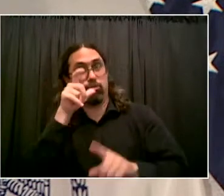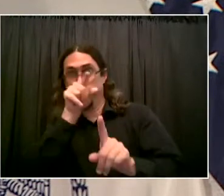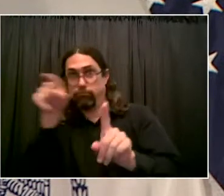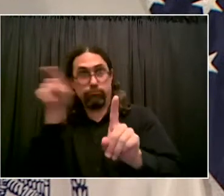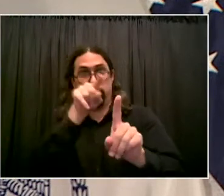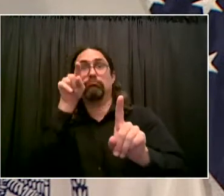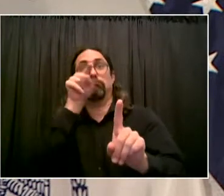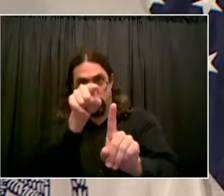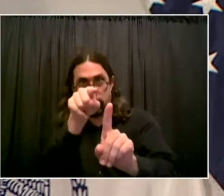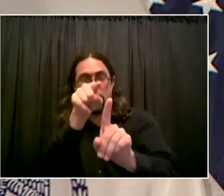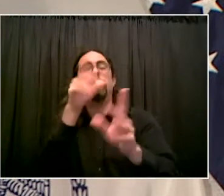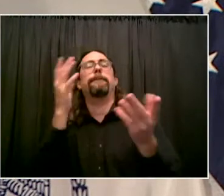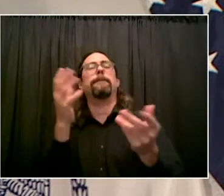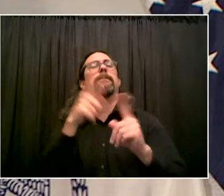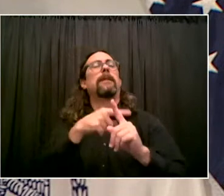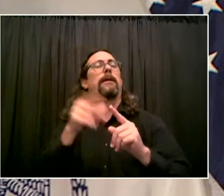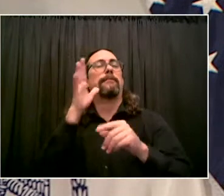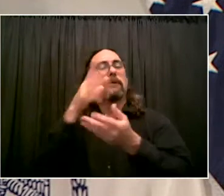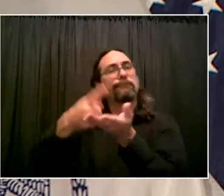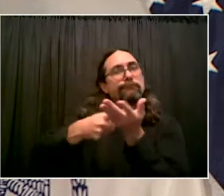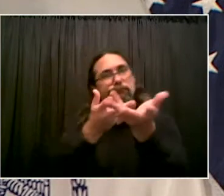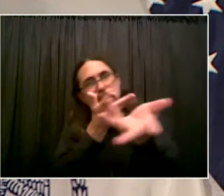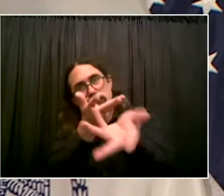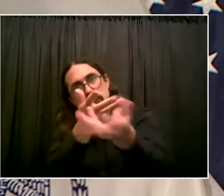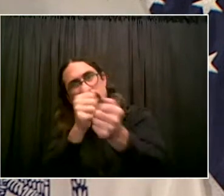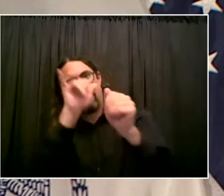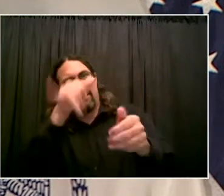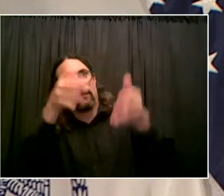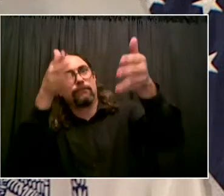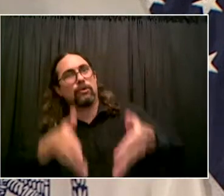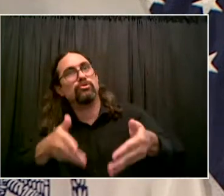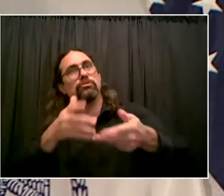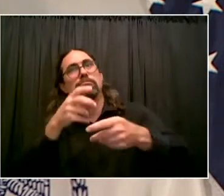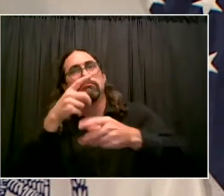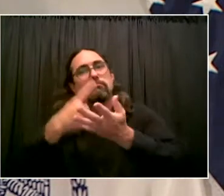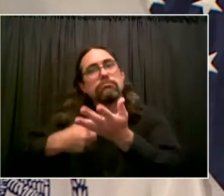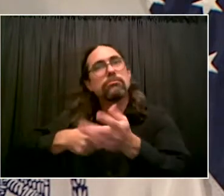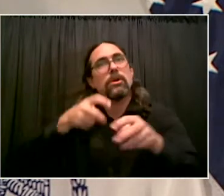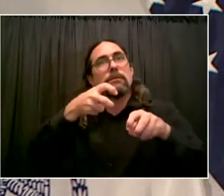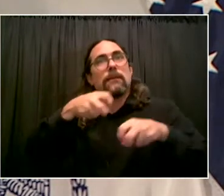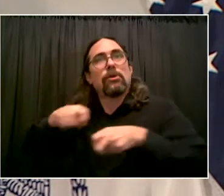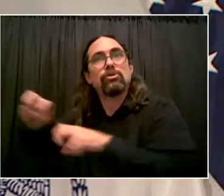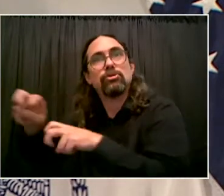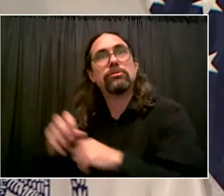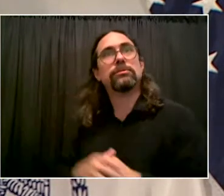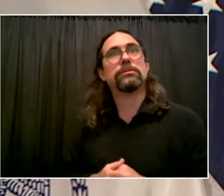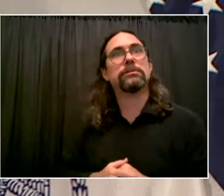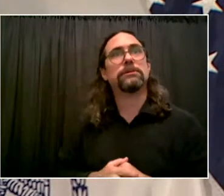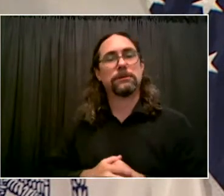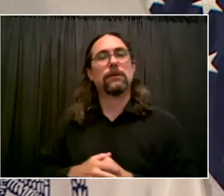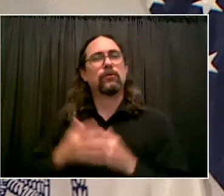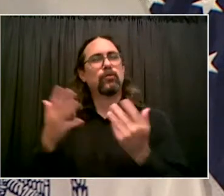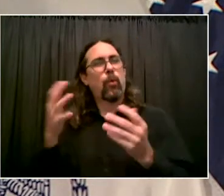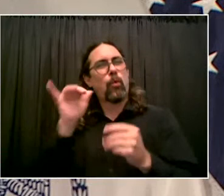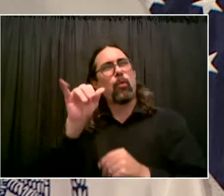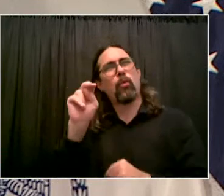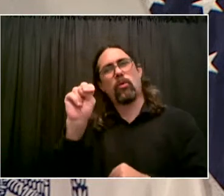AND I HAVE SPOKEN WITH HIM ON NUMBER OF TIMES AND THAT CERTAINLY WILL ALWAYS BE READY TO COMPARE NOTES WITH HIM BUT THE FACT IS, THE